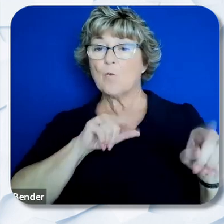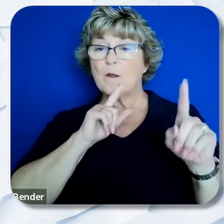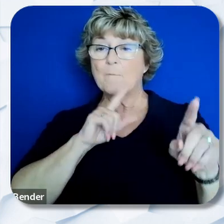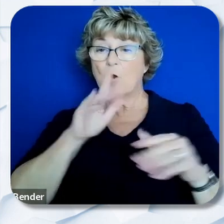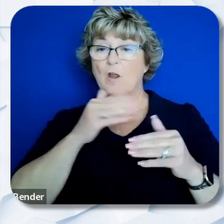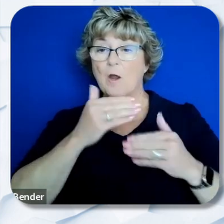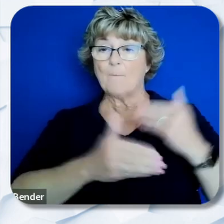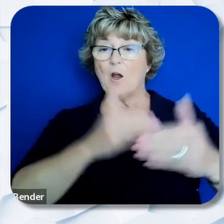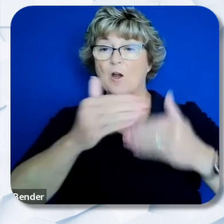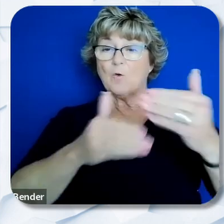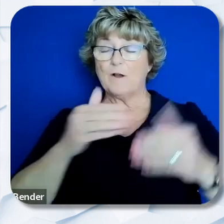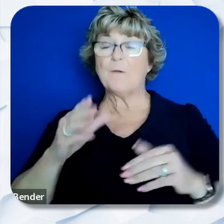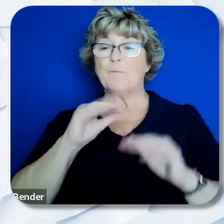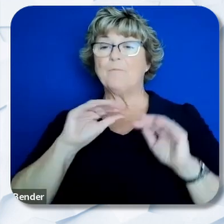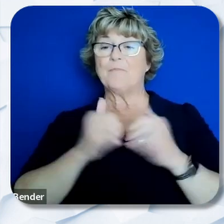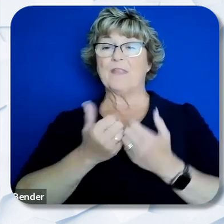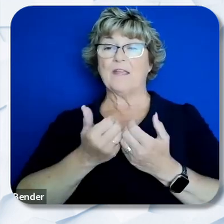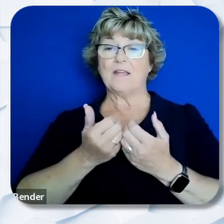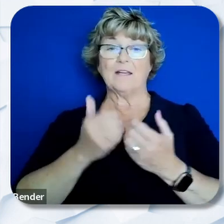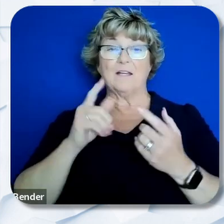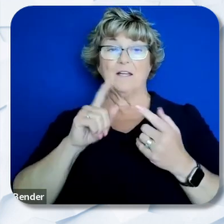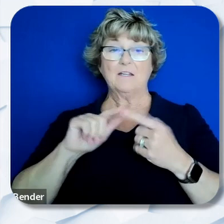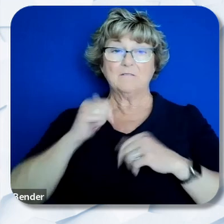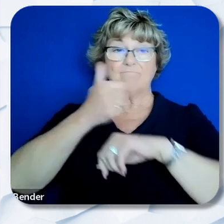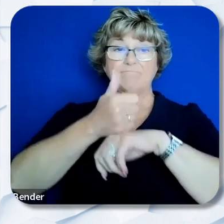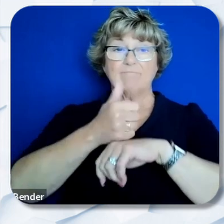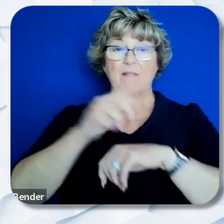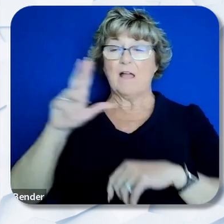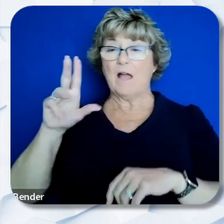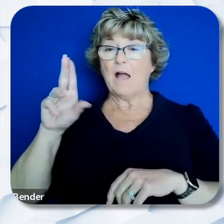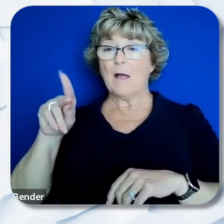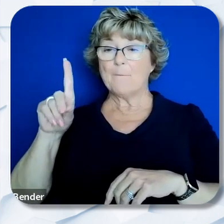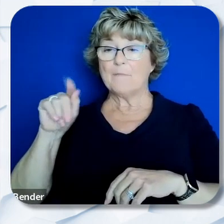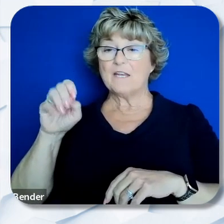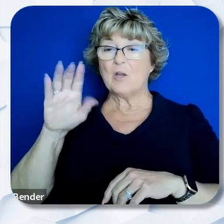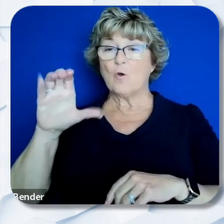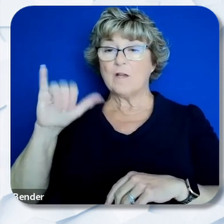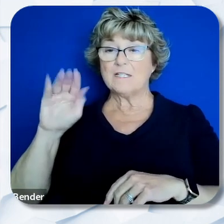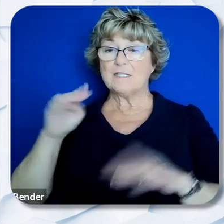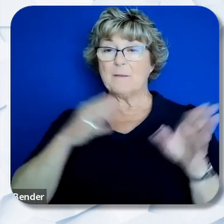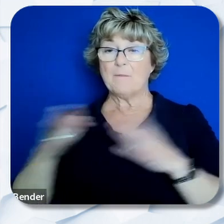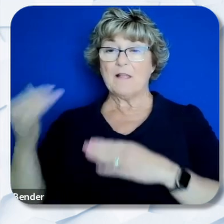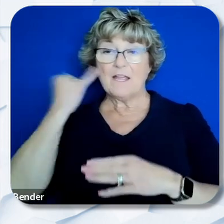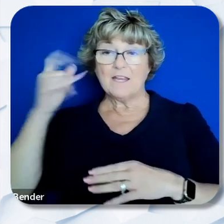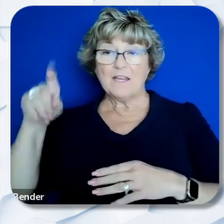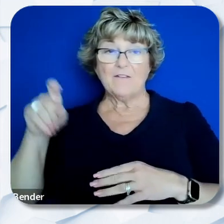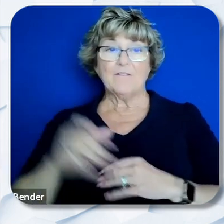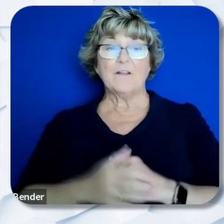you're making, and how to update your CIM plan, if necessary. Shiyloh reminded us this